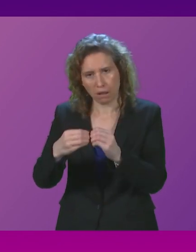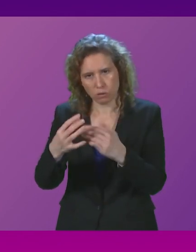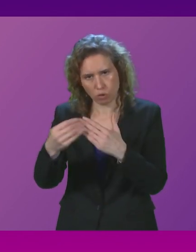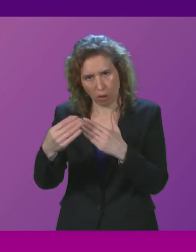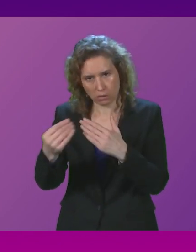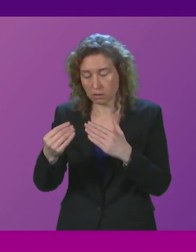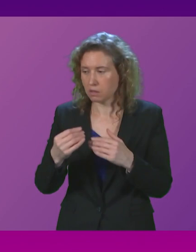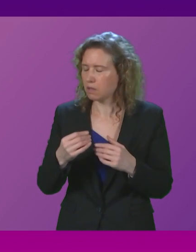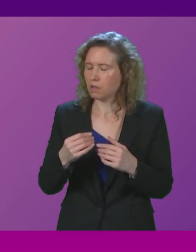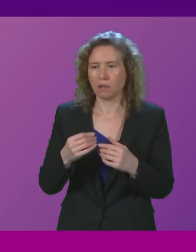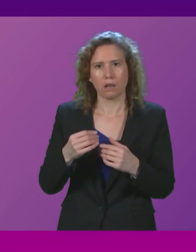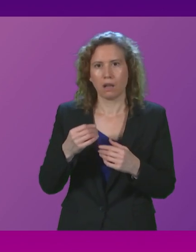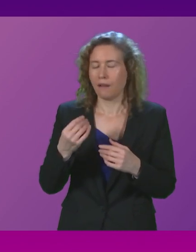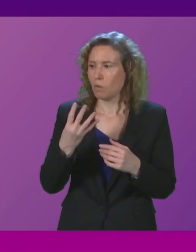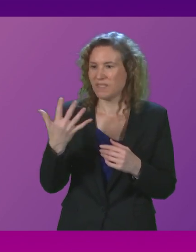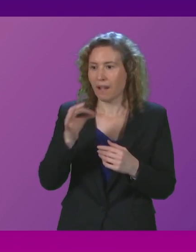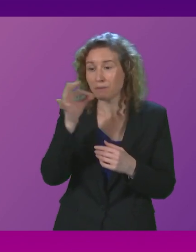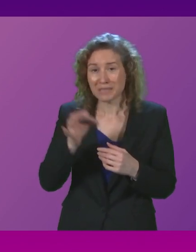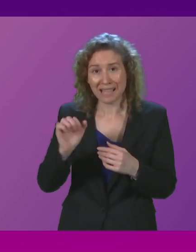of the country’s agricultural land has been destroyed.